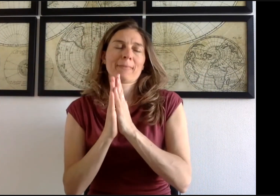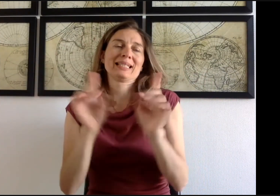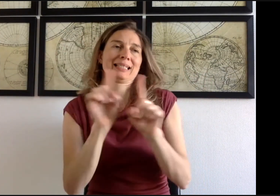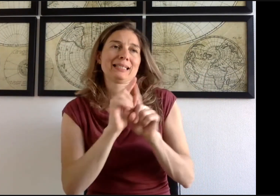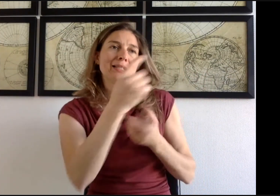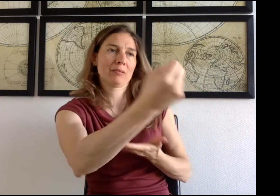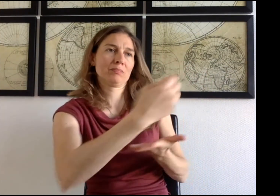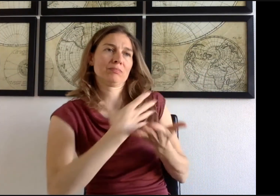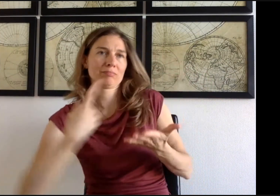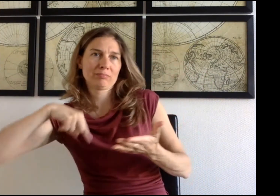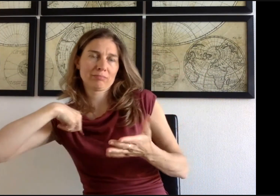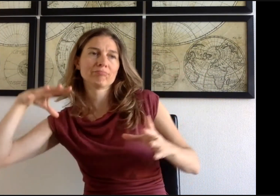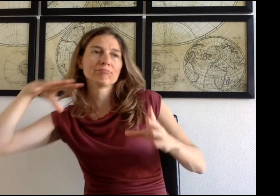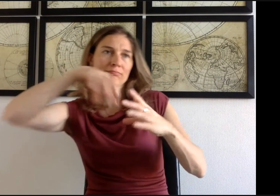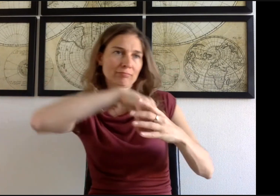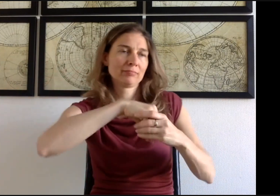ANDRÉ: Thank you very much, Maureen.